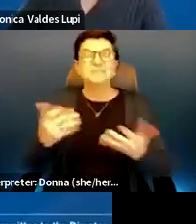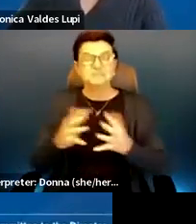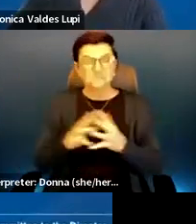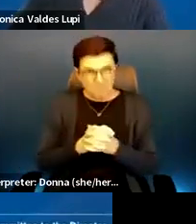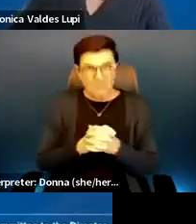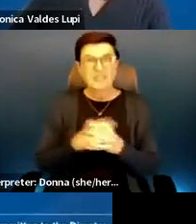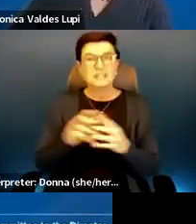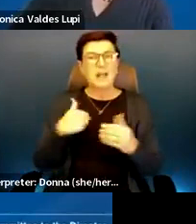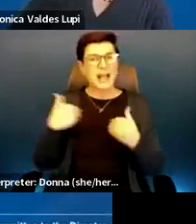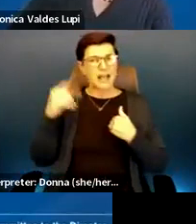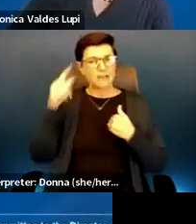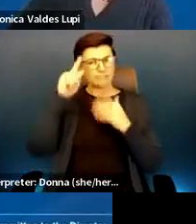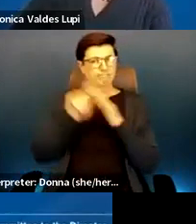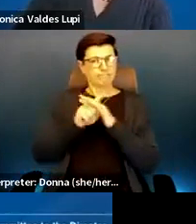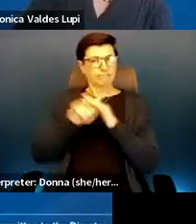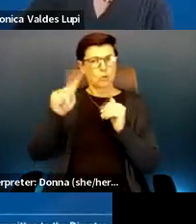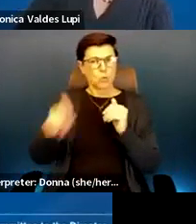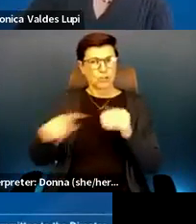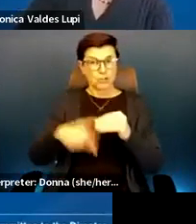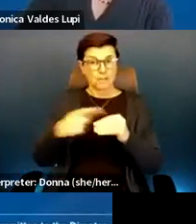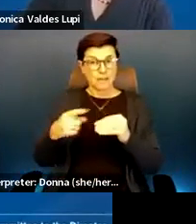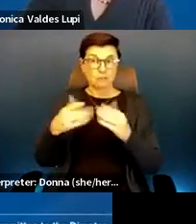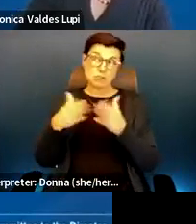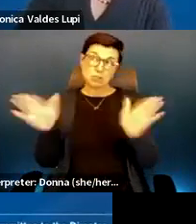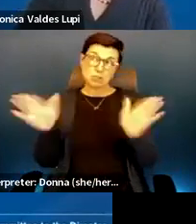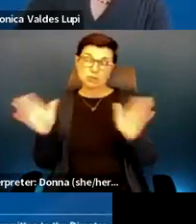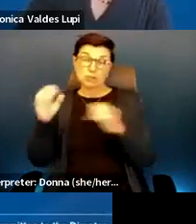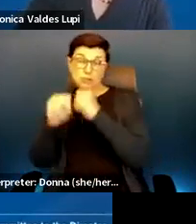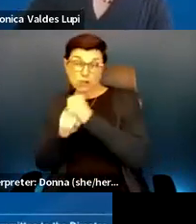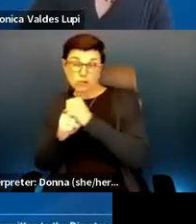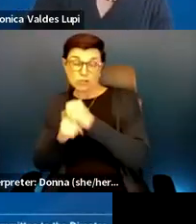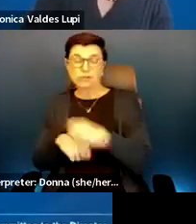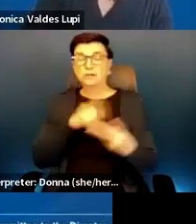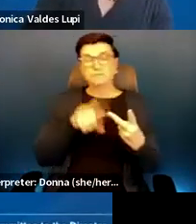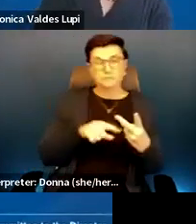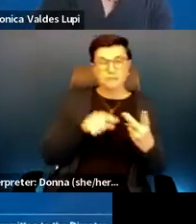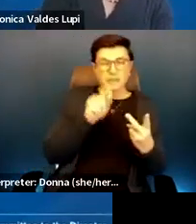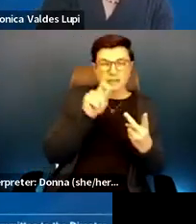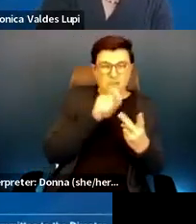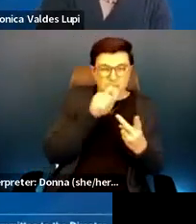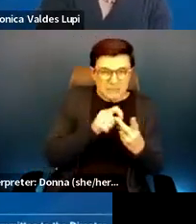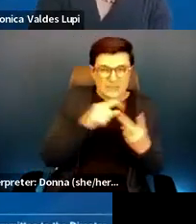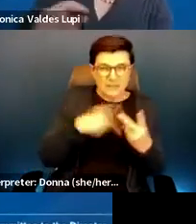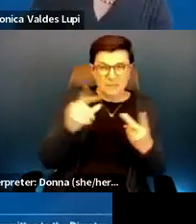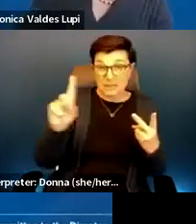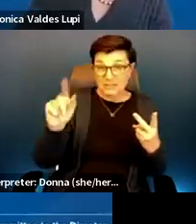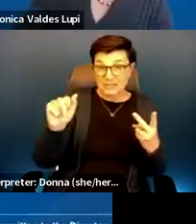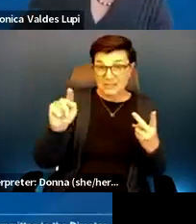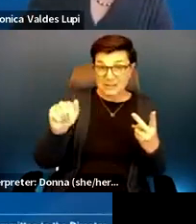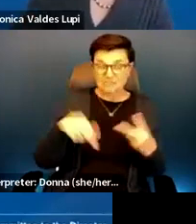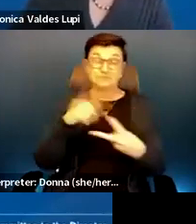question and then a more specific question related to data. The organizational structure makes me nervous for you